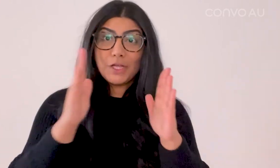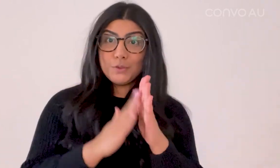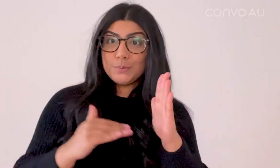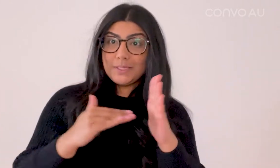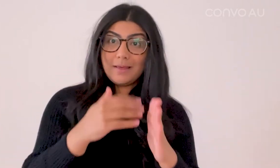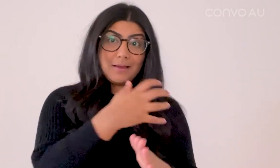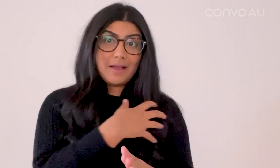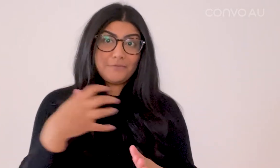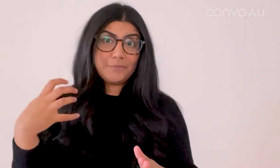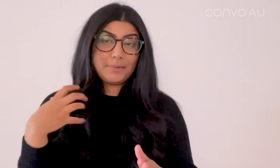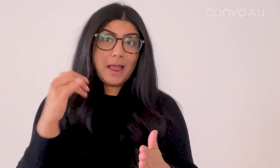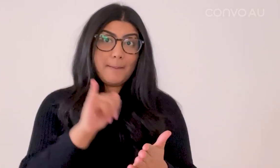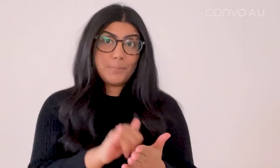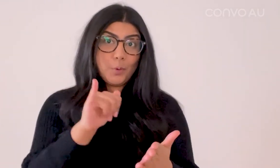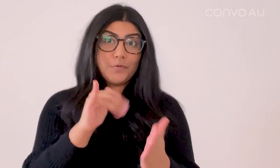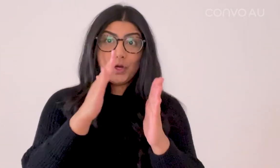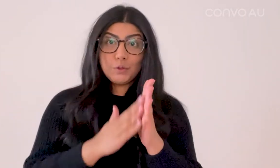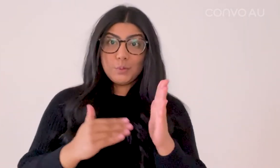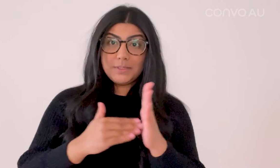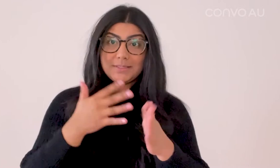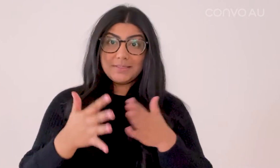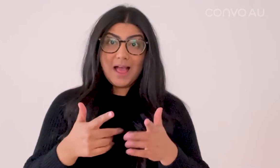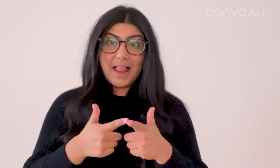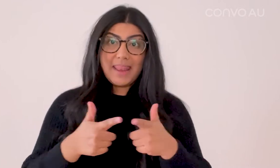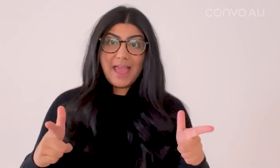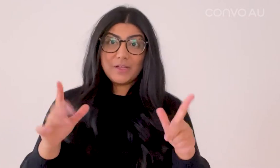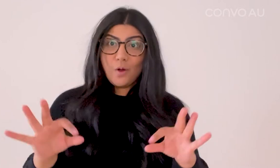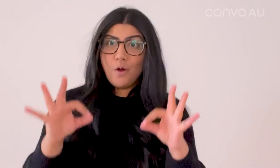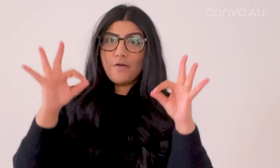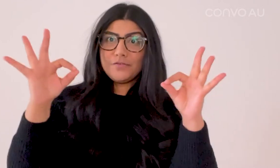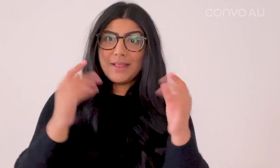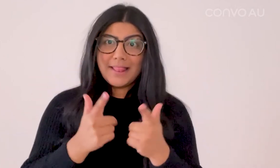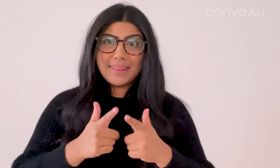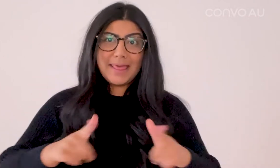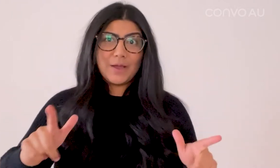The New Zealand Government made it the official language of New Zealand